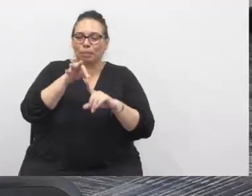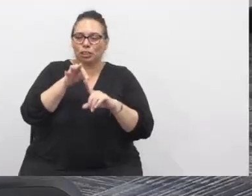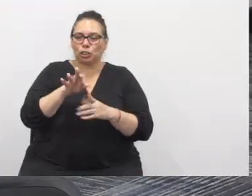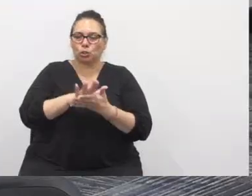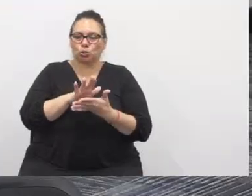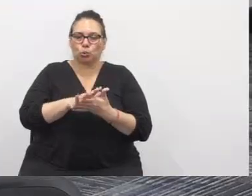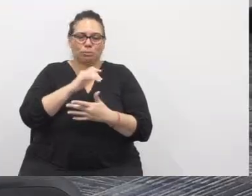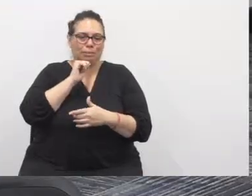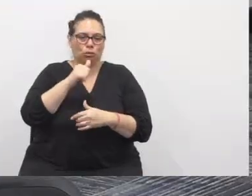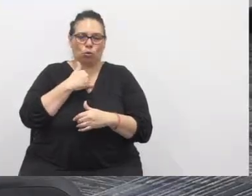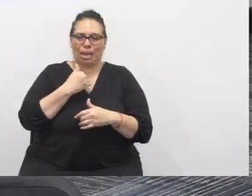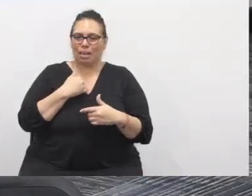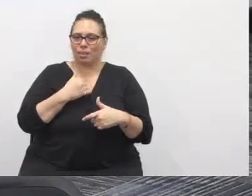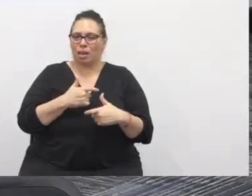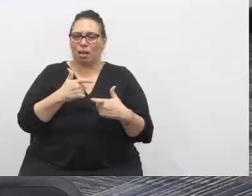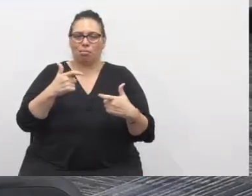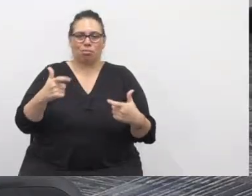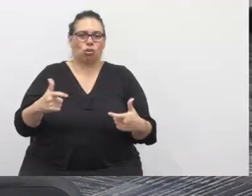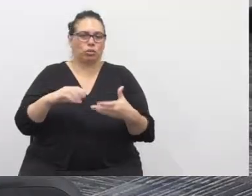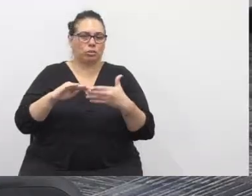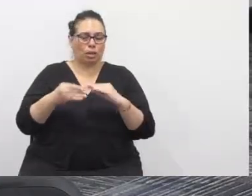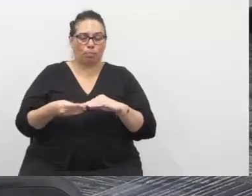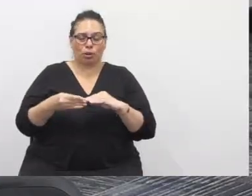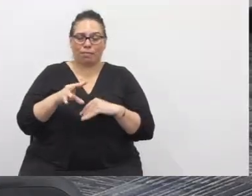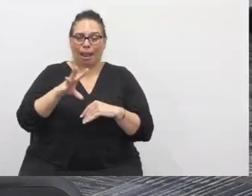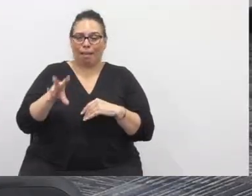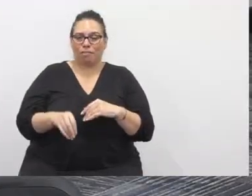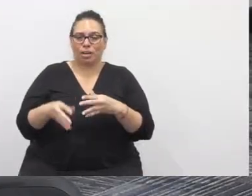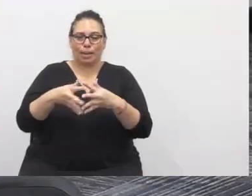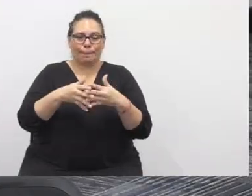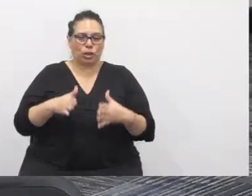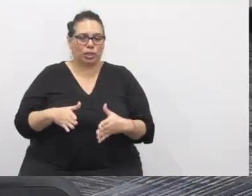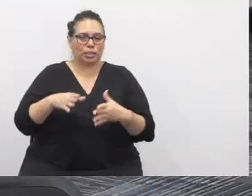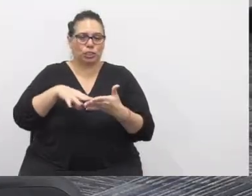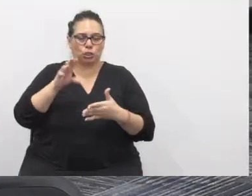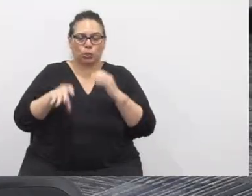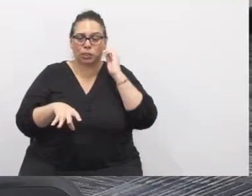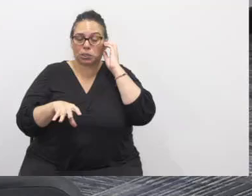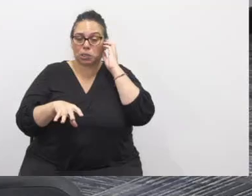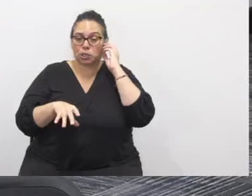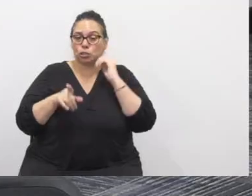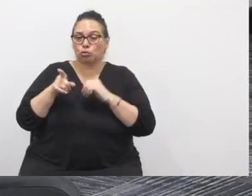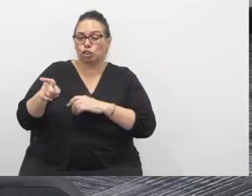a large proportion of African American students. So she's working to, alongside the school counselor,